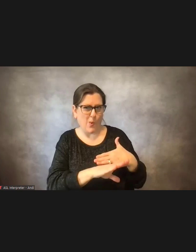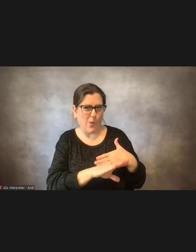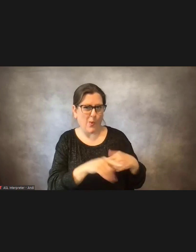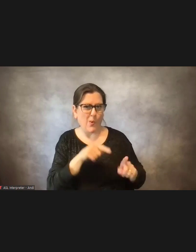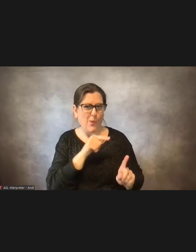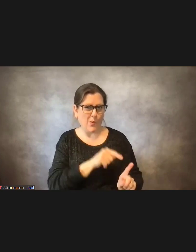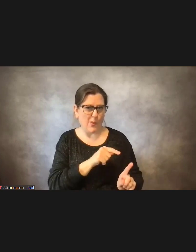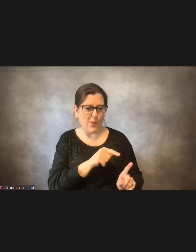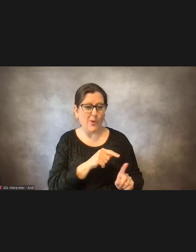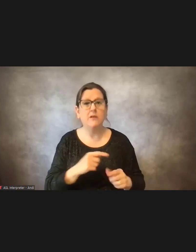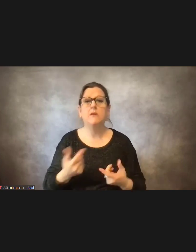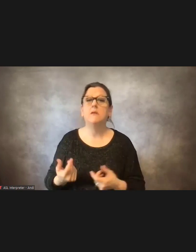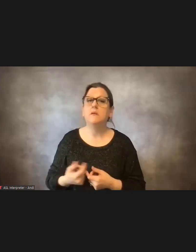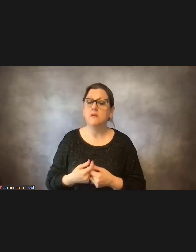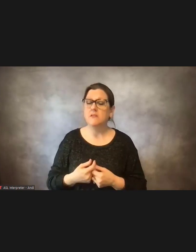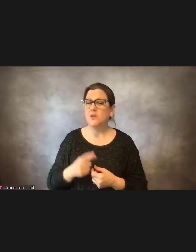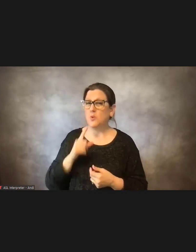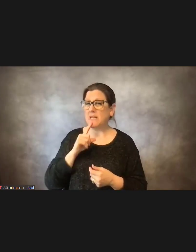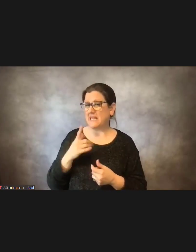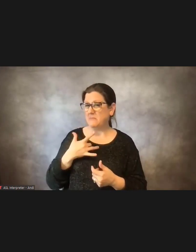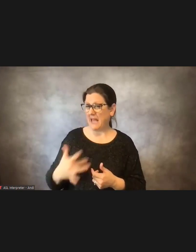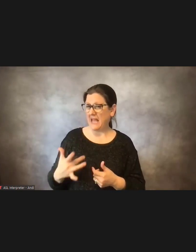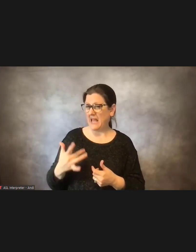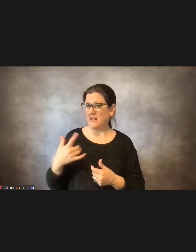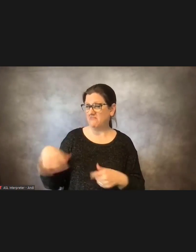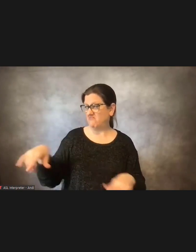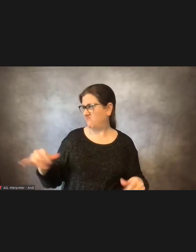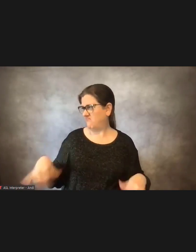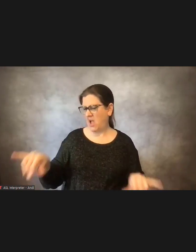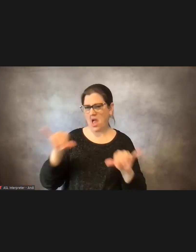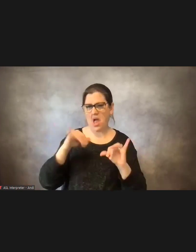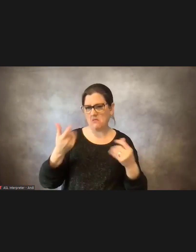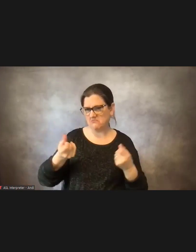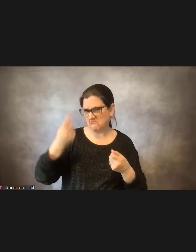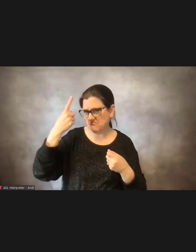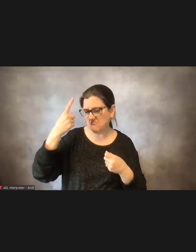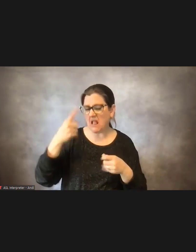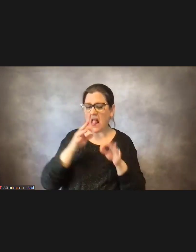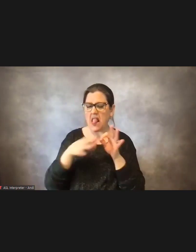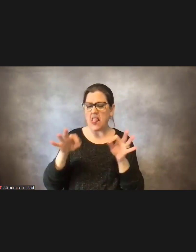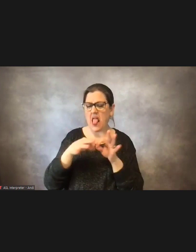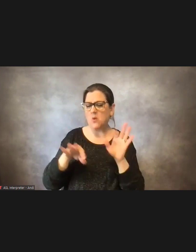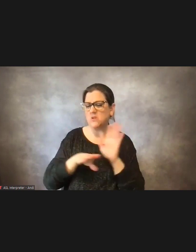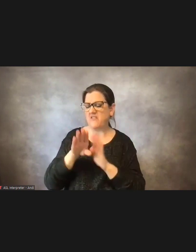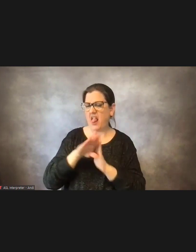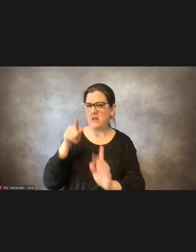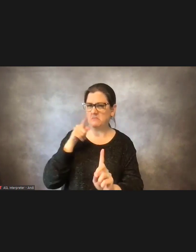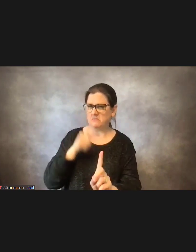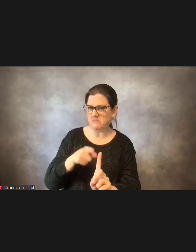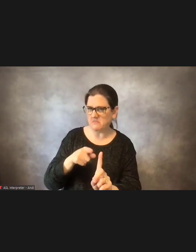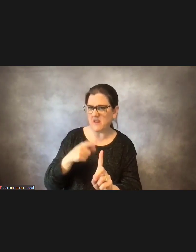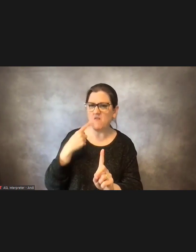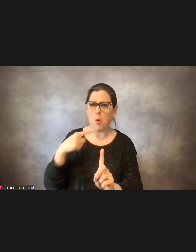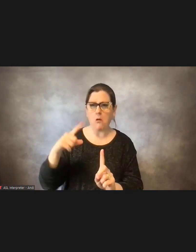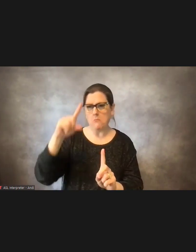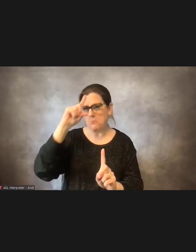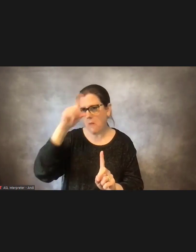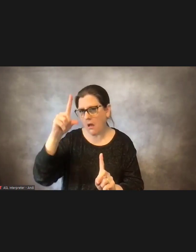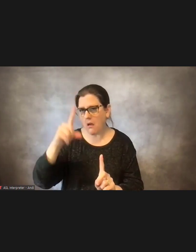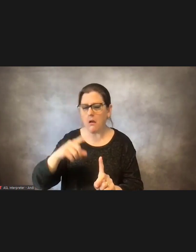You know, it's commonly understood that language development is at the heart of cognitive and social emotional